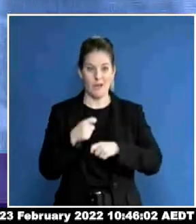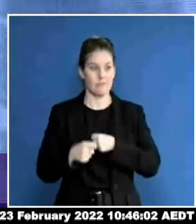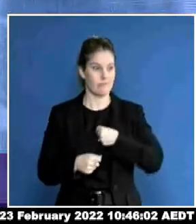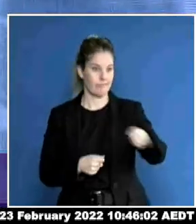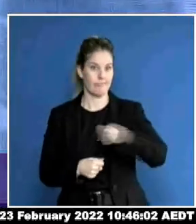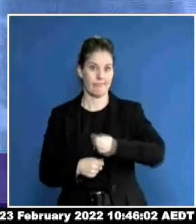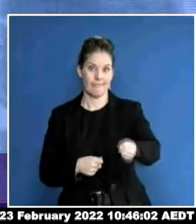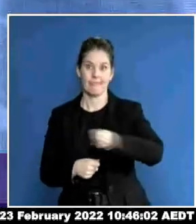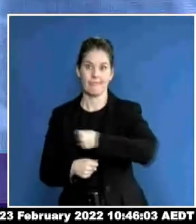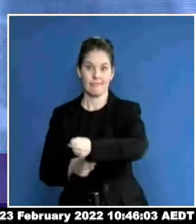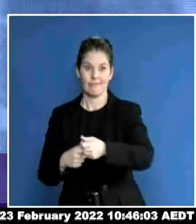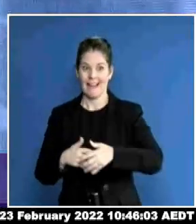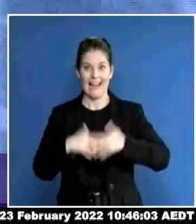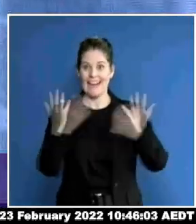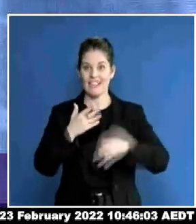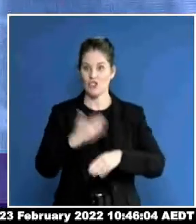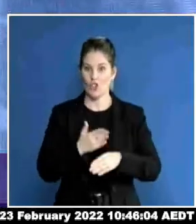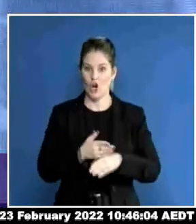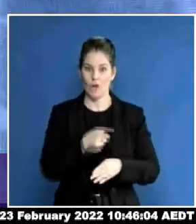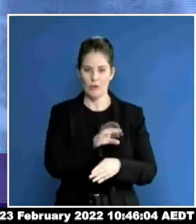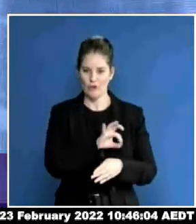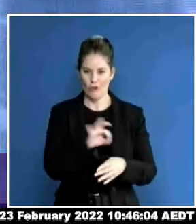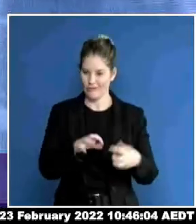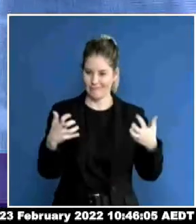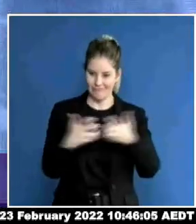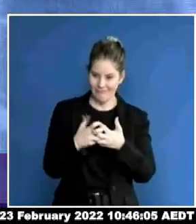aspirations, education, qualifications or experience.